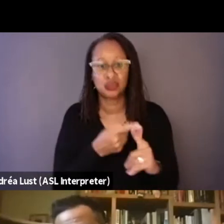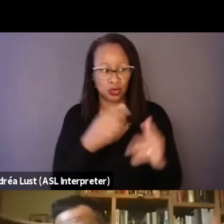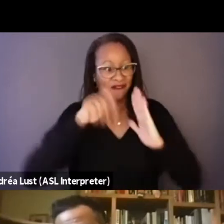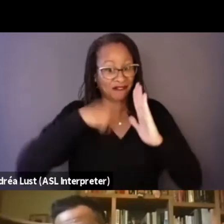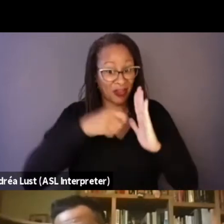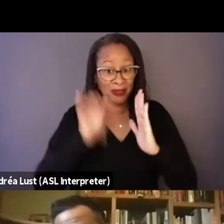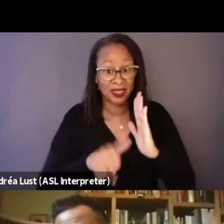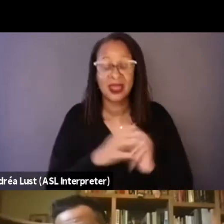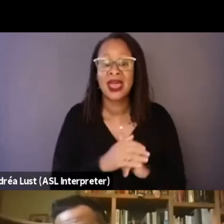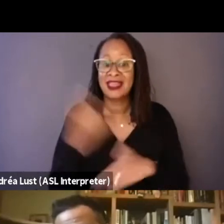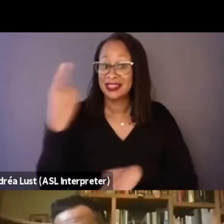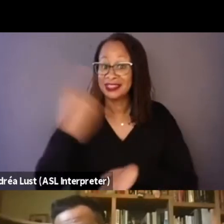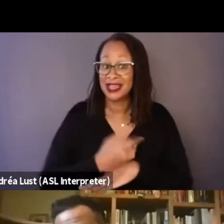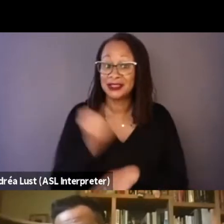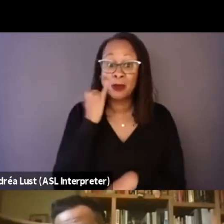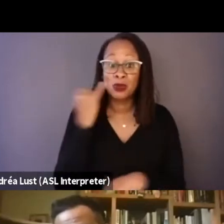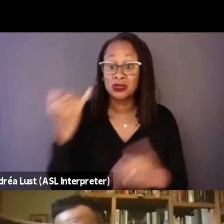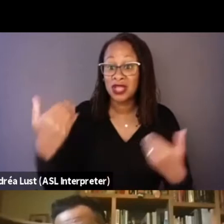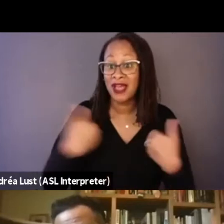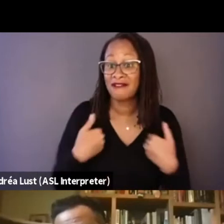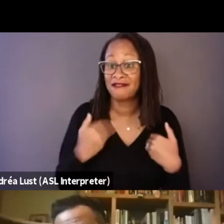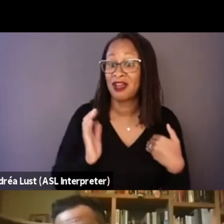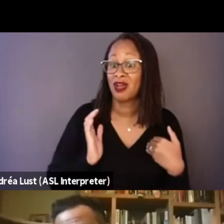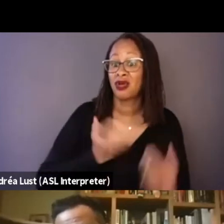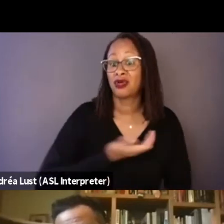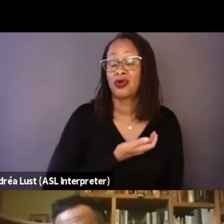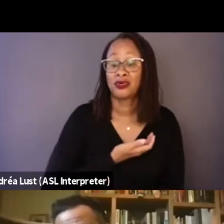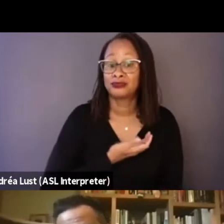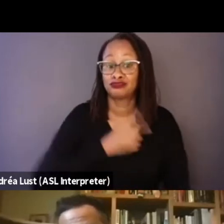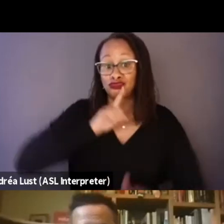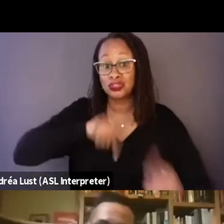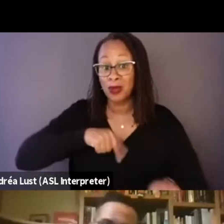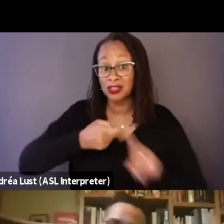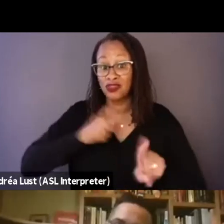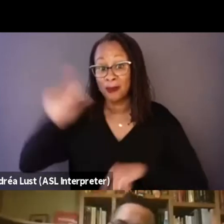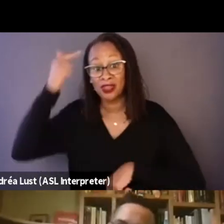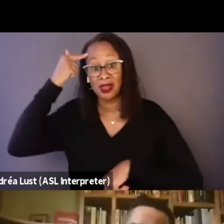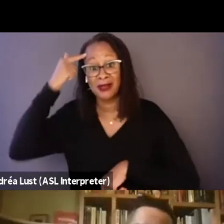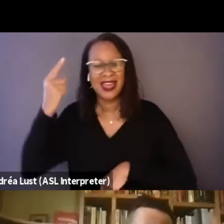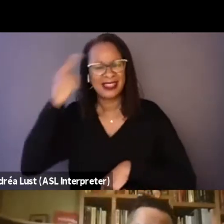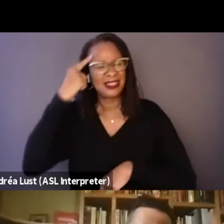So the day we were supposed to have our response back, I think it was in July,